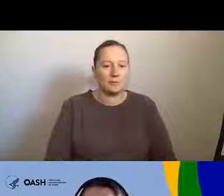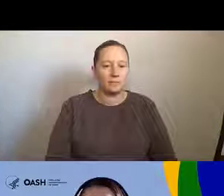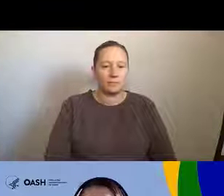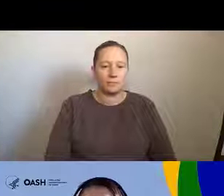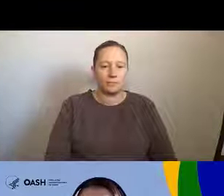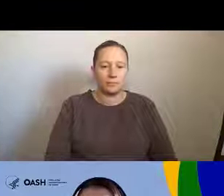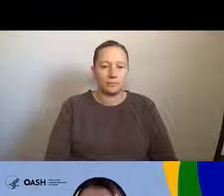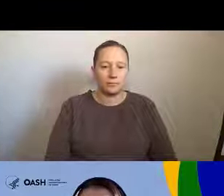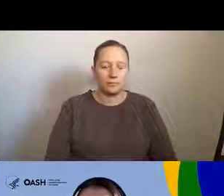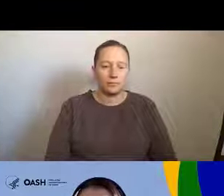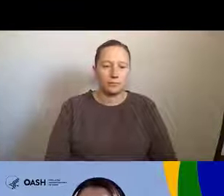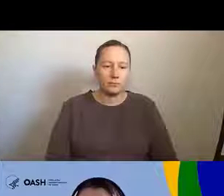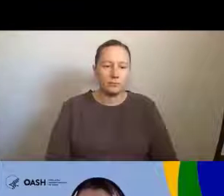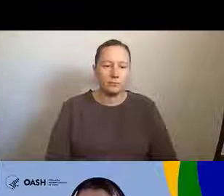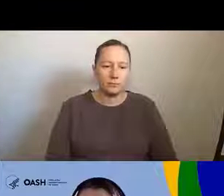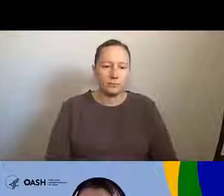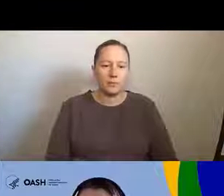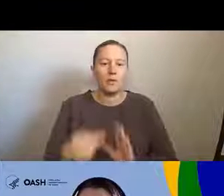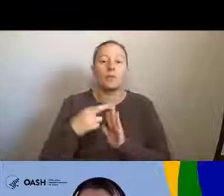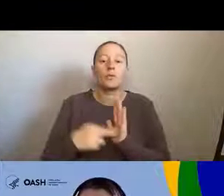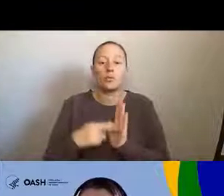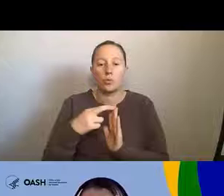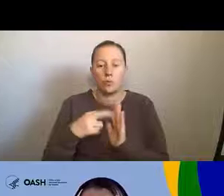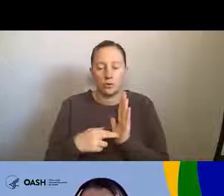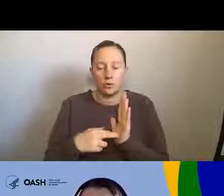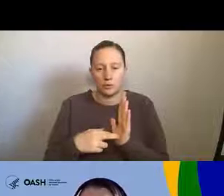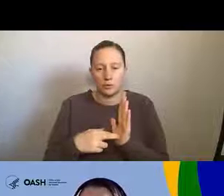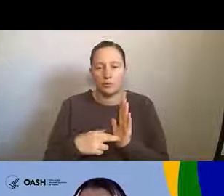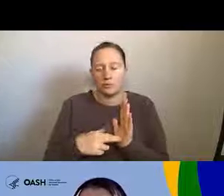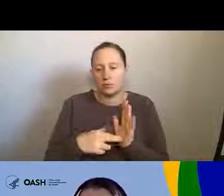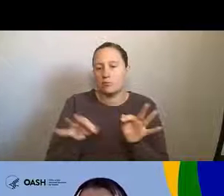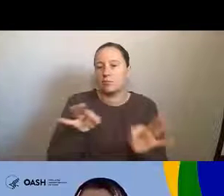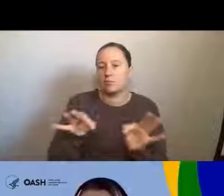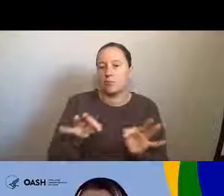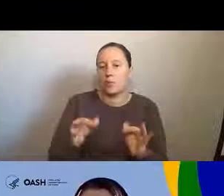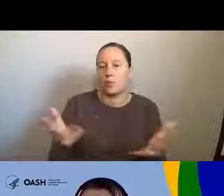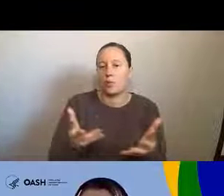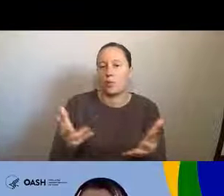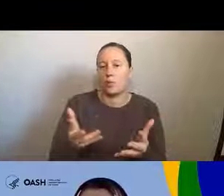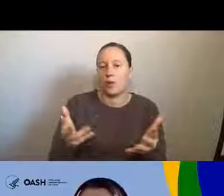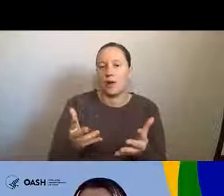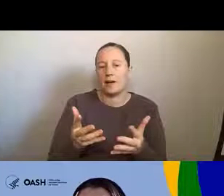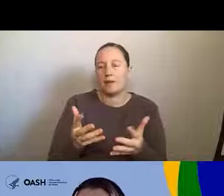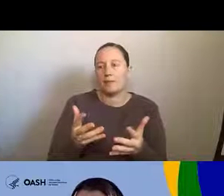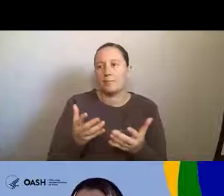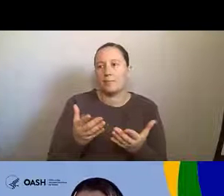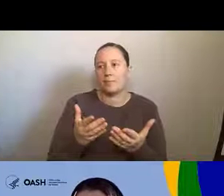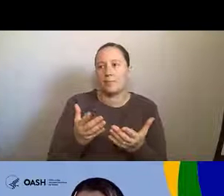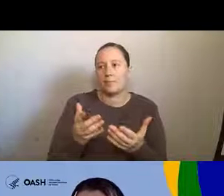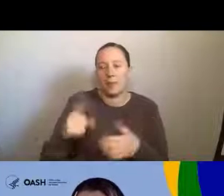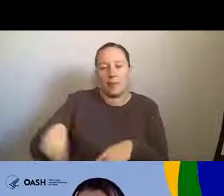Now the regulations also outline conditions for review that federal departments or agencies